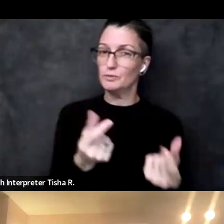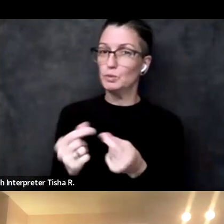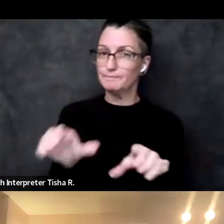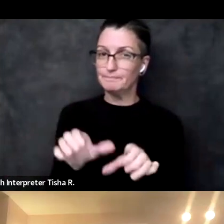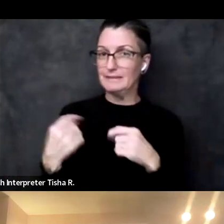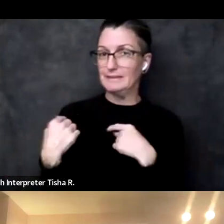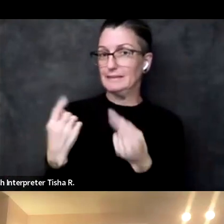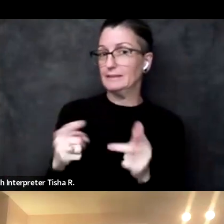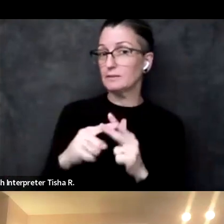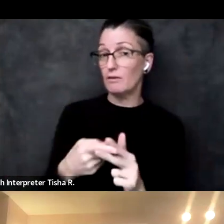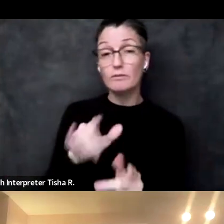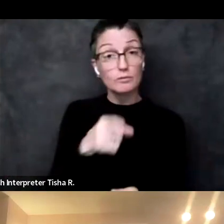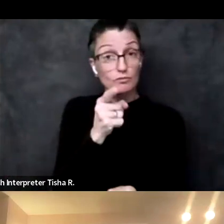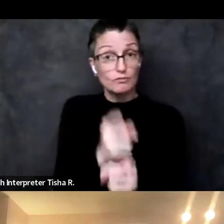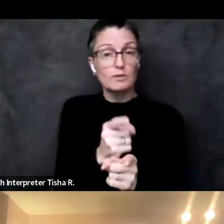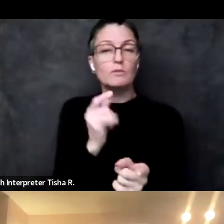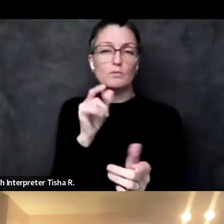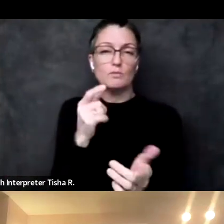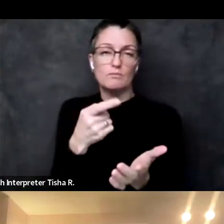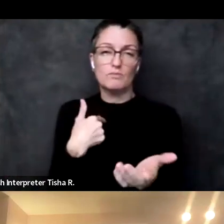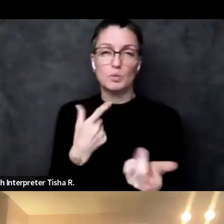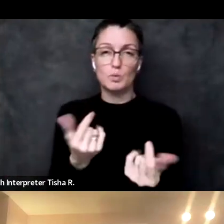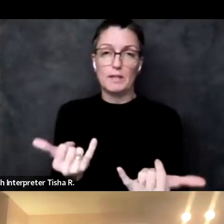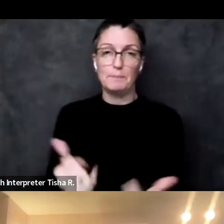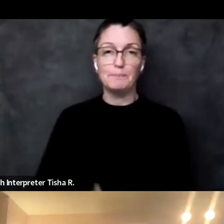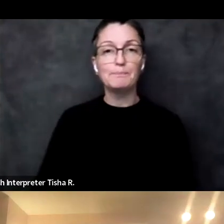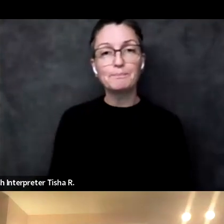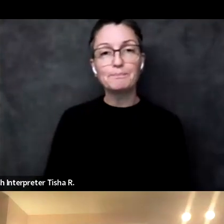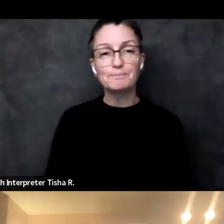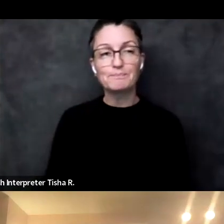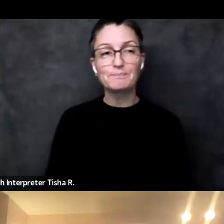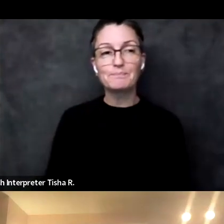I continue to do today. Yeah. Thank you.